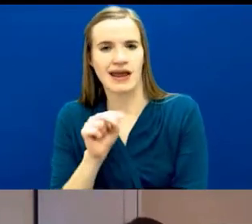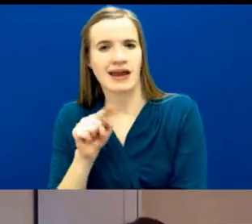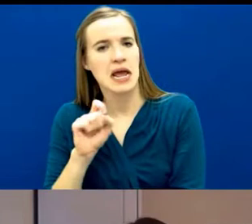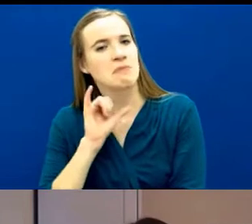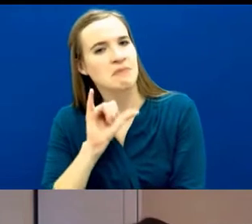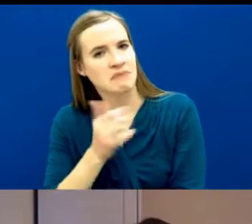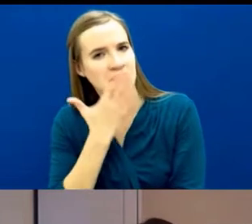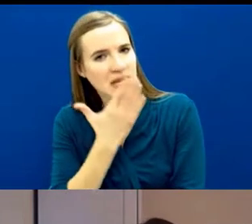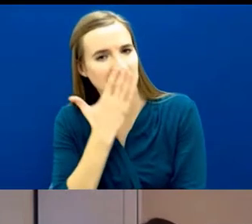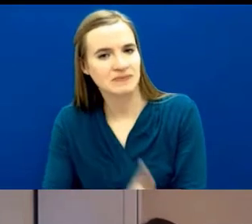Jennifer: Thank you.